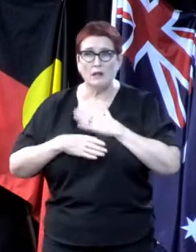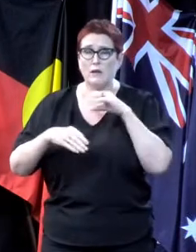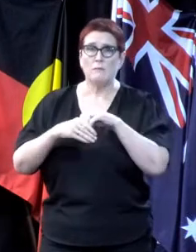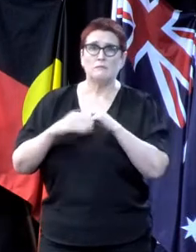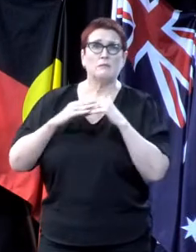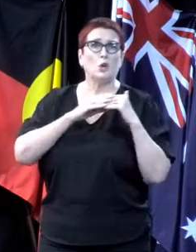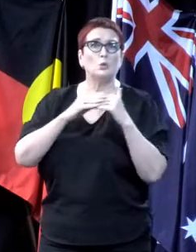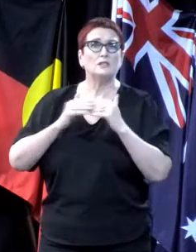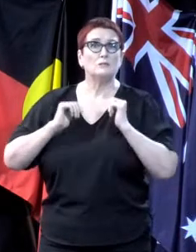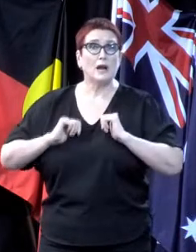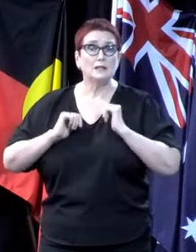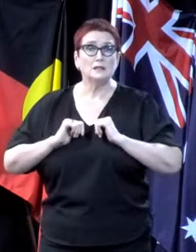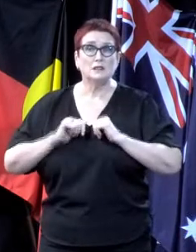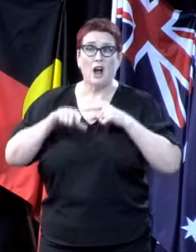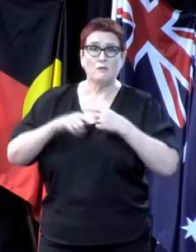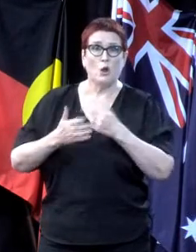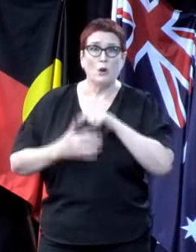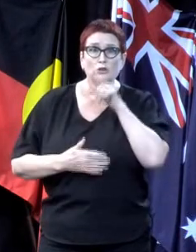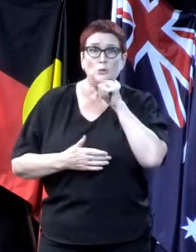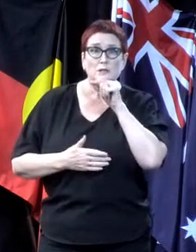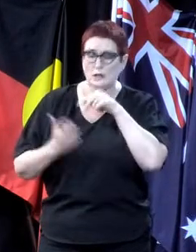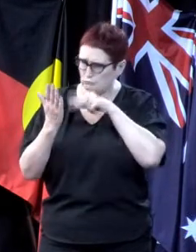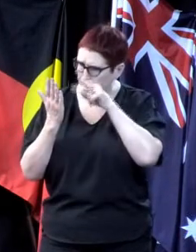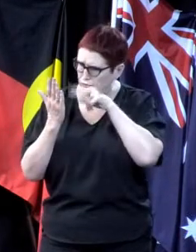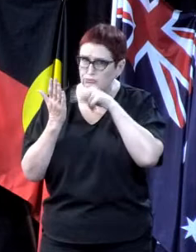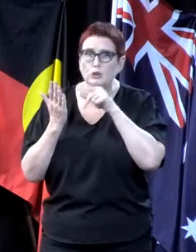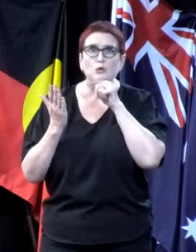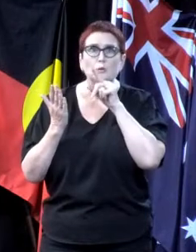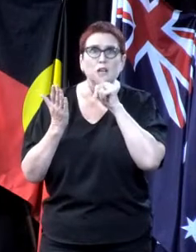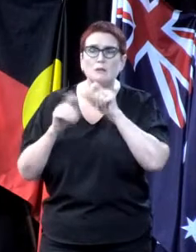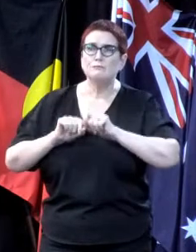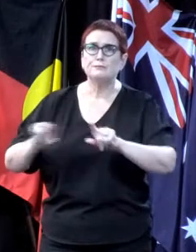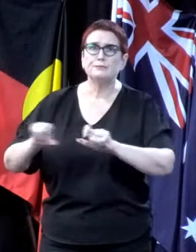I follow Twitter, a Twitter which I then send out professionally.